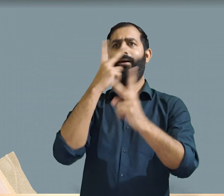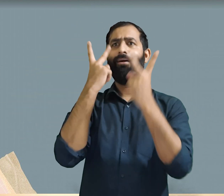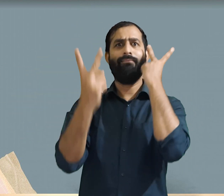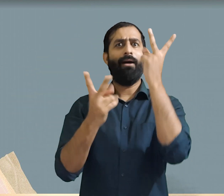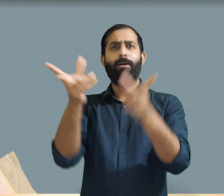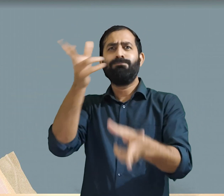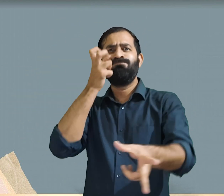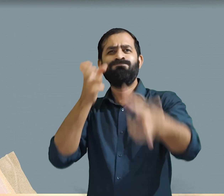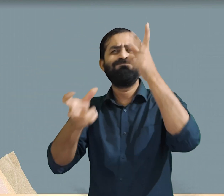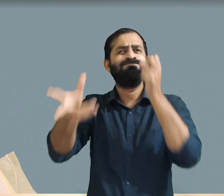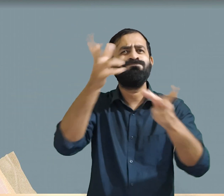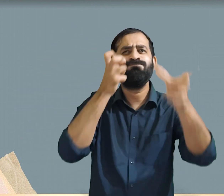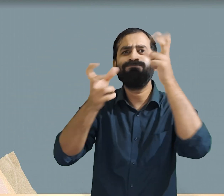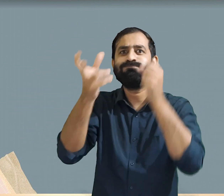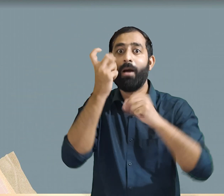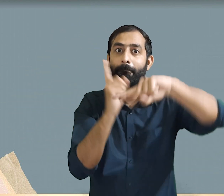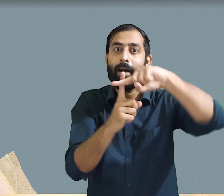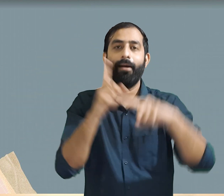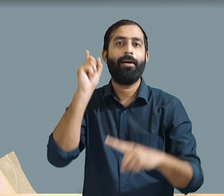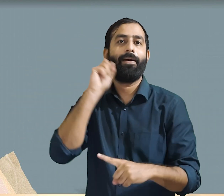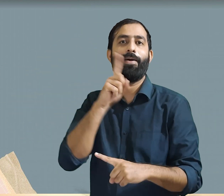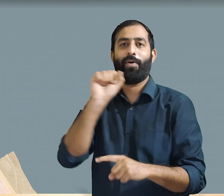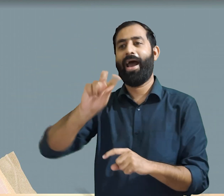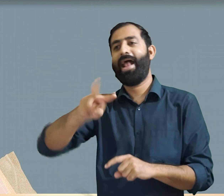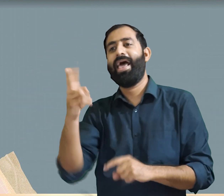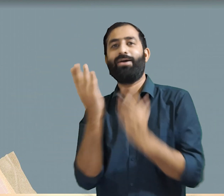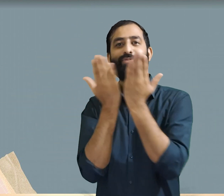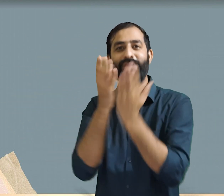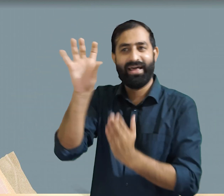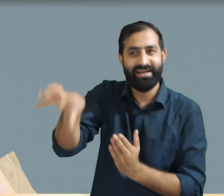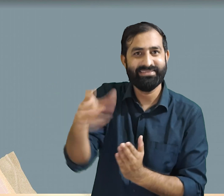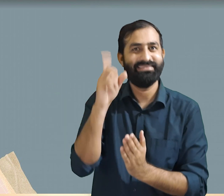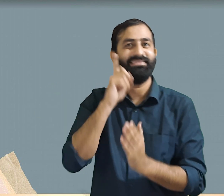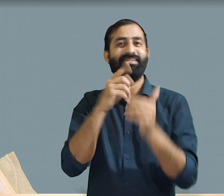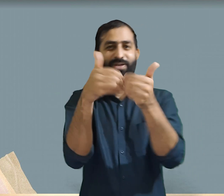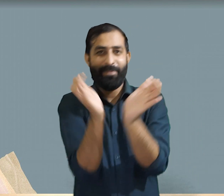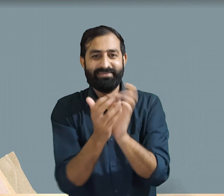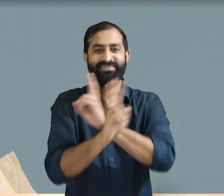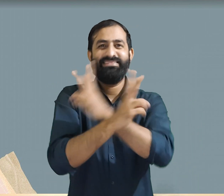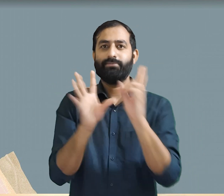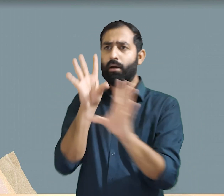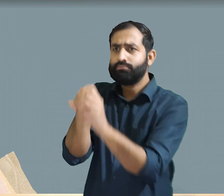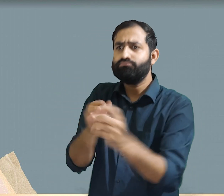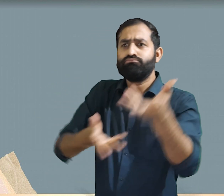They develop language and gain information from the outside environment. As they get more